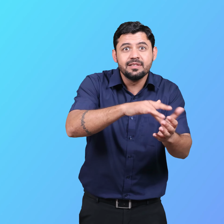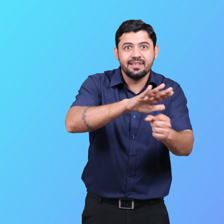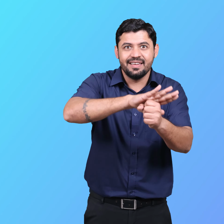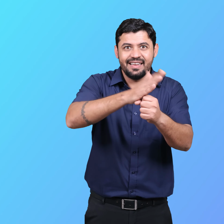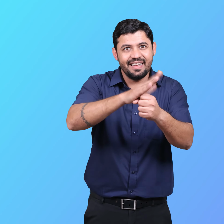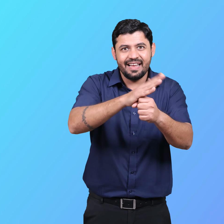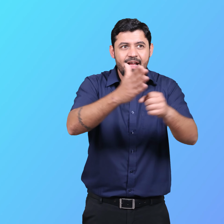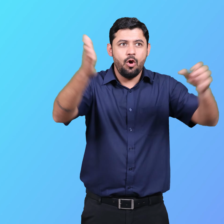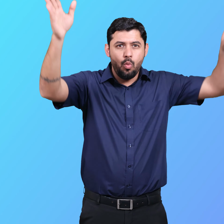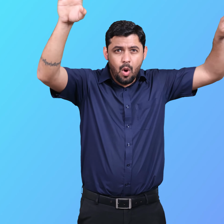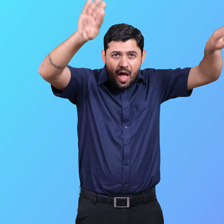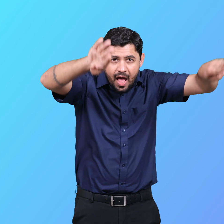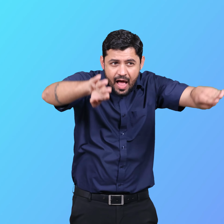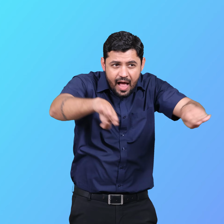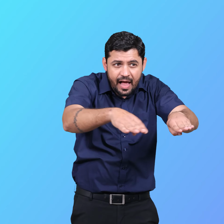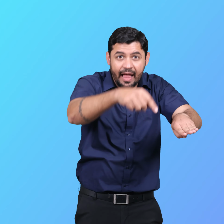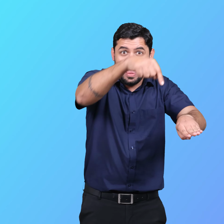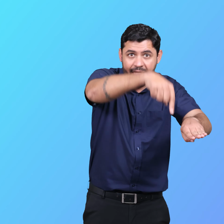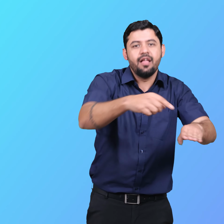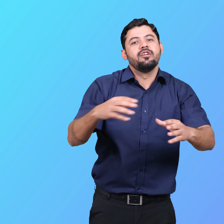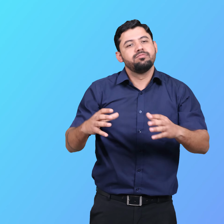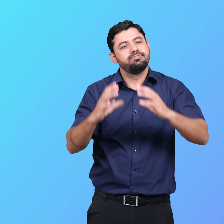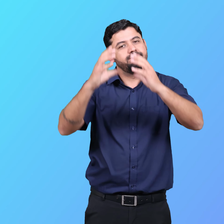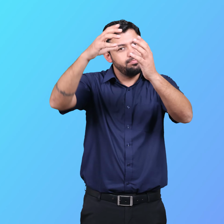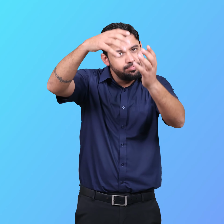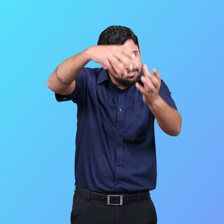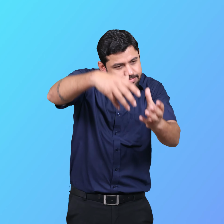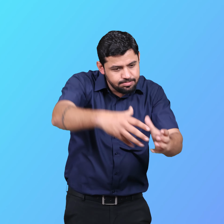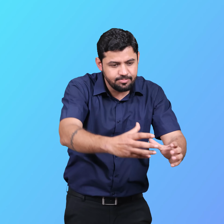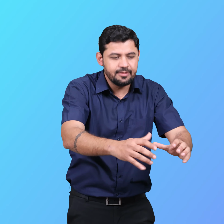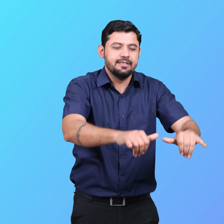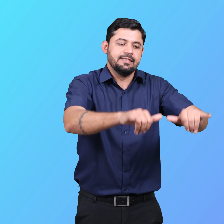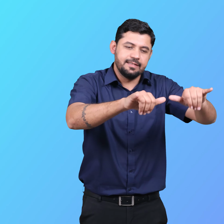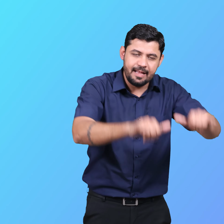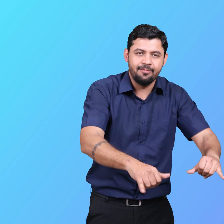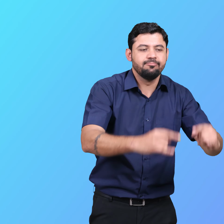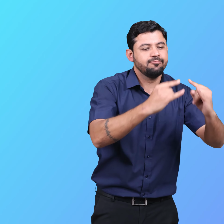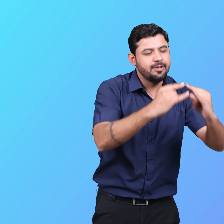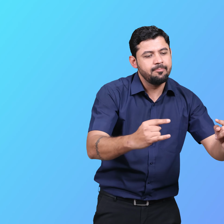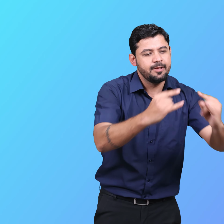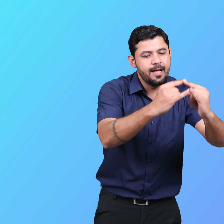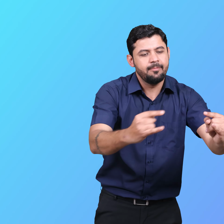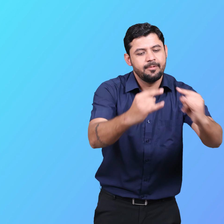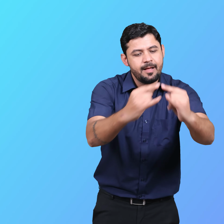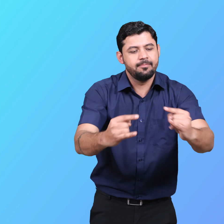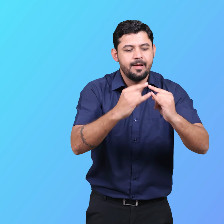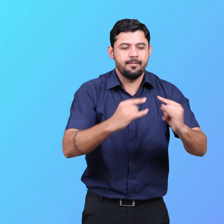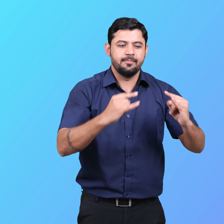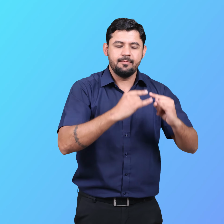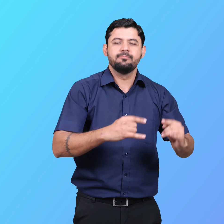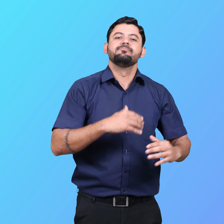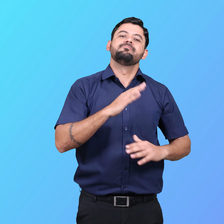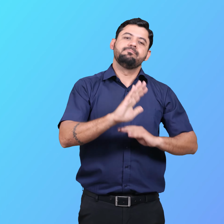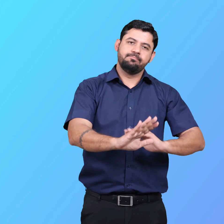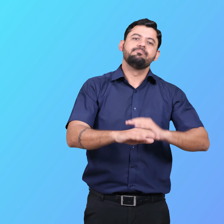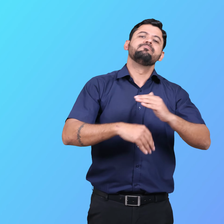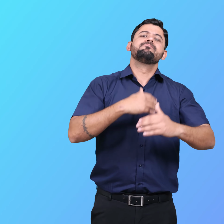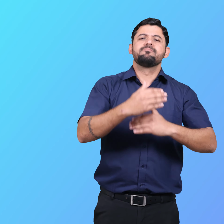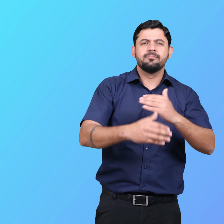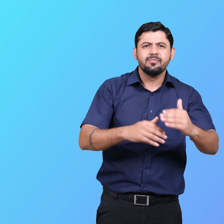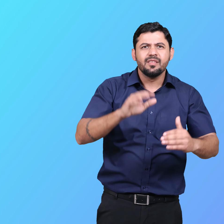So Isaac left and set up camp in the Valley of Gerar, where he settled.